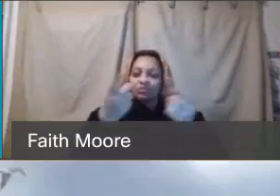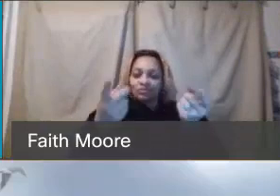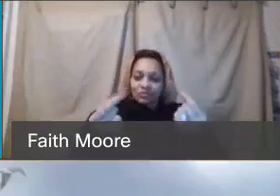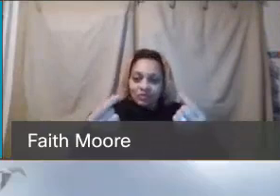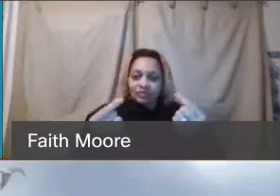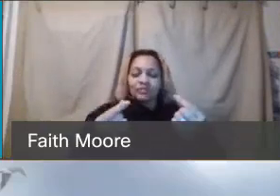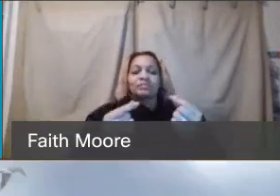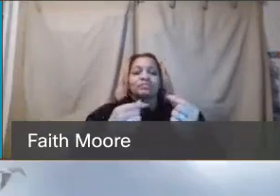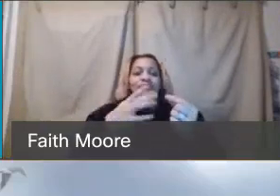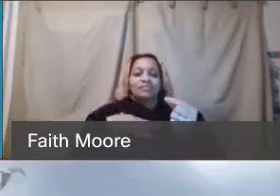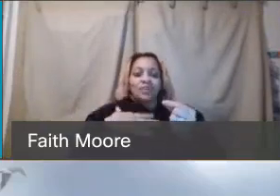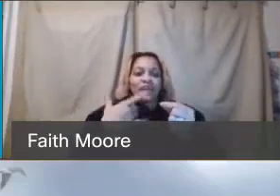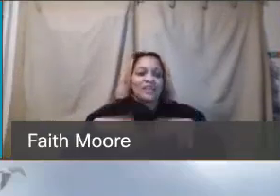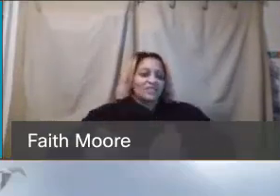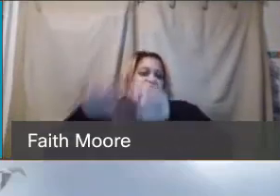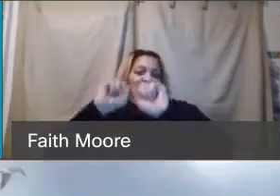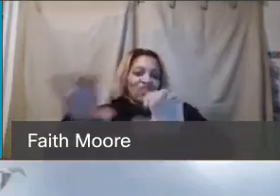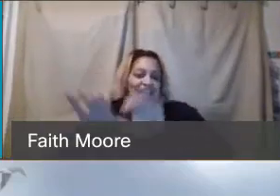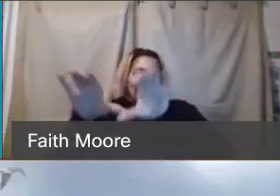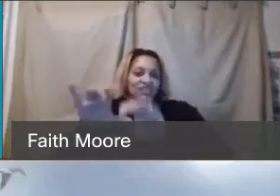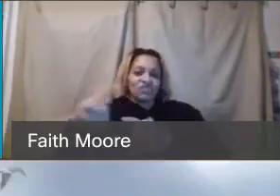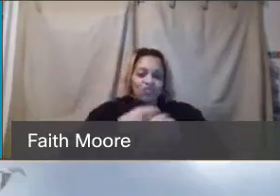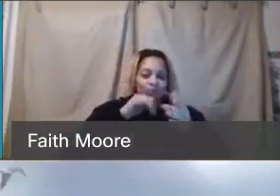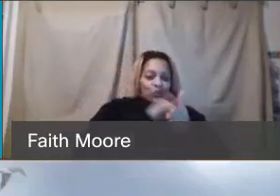The the section from New York to Pennsylvania.